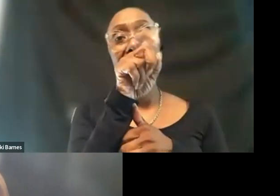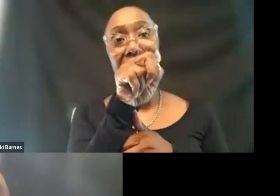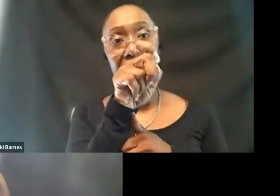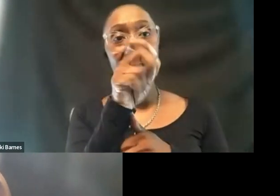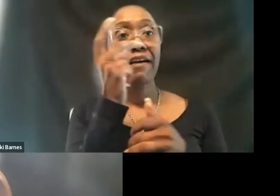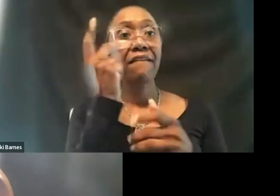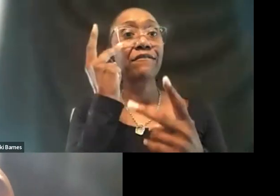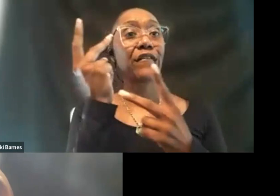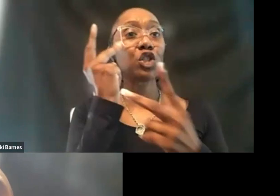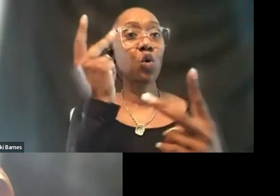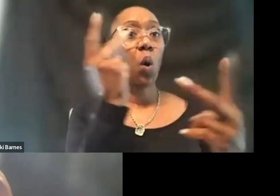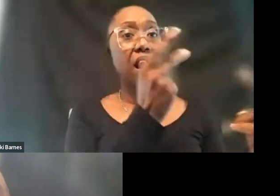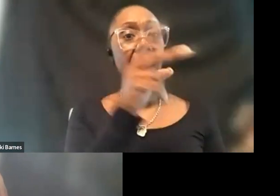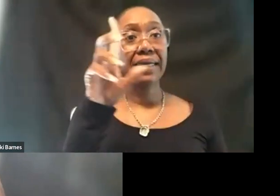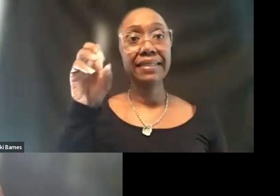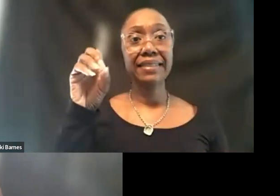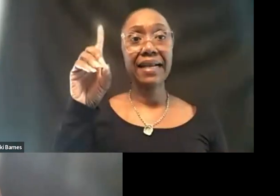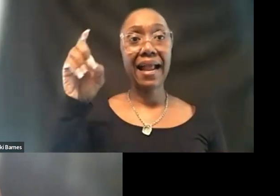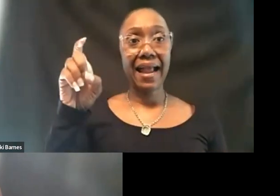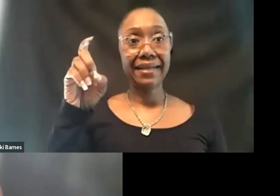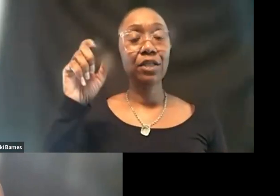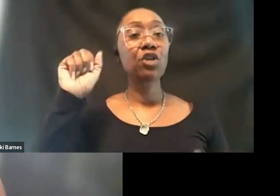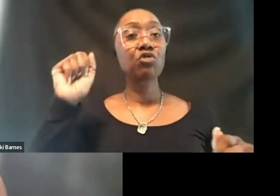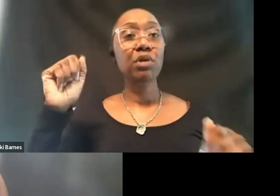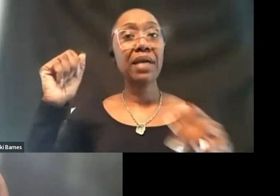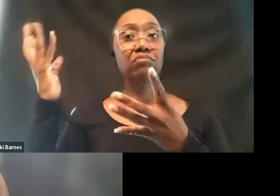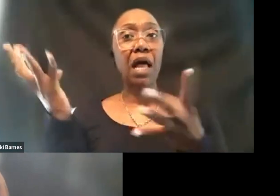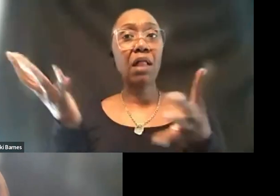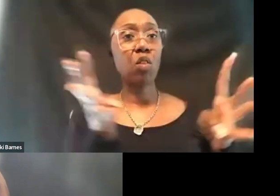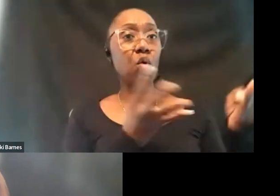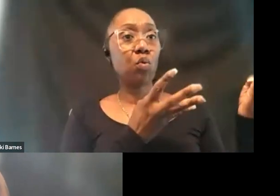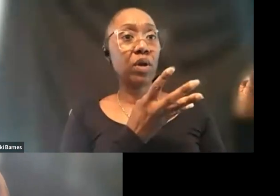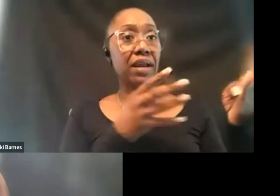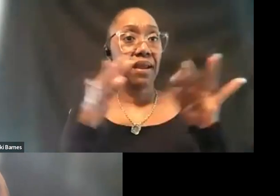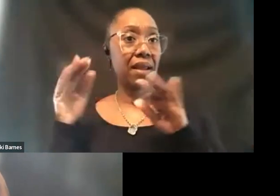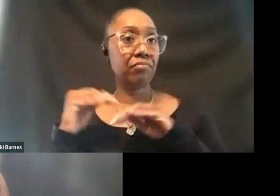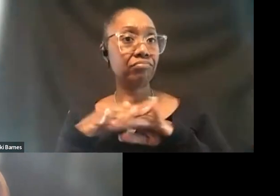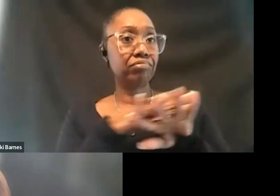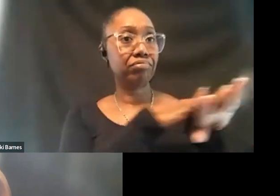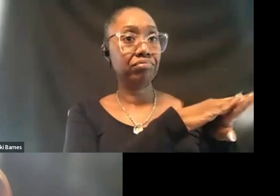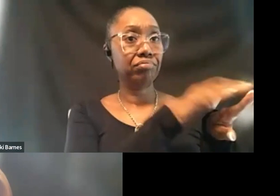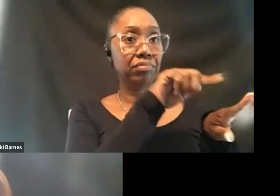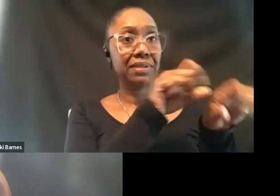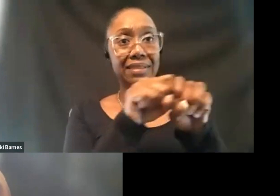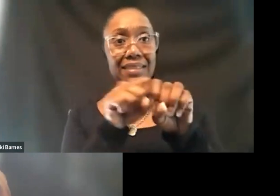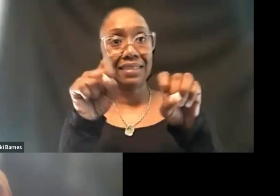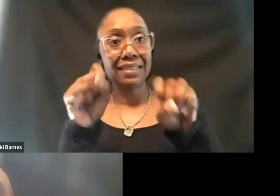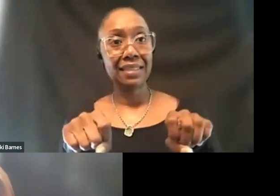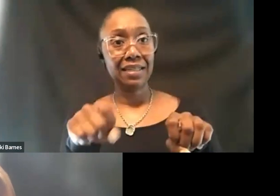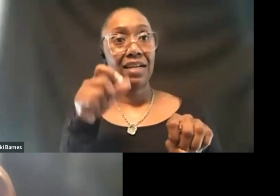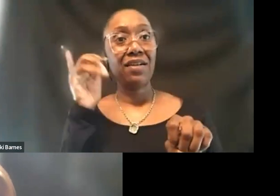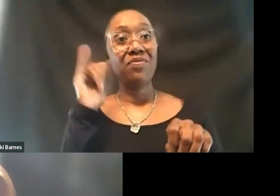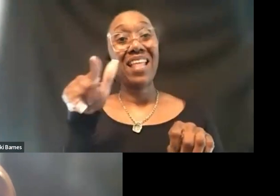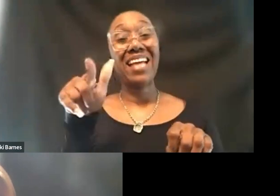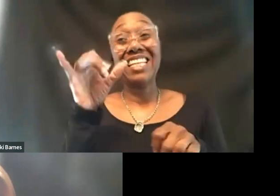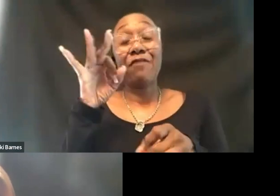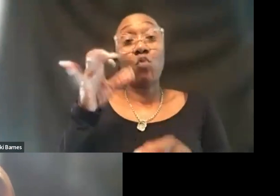So they are able to integrate like other, that would be, in the, you know, definitely in the paid version, which would be like a, you know, in the main hospital systems.